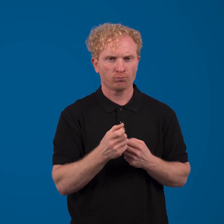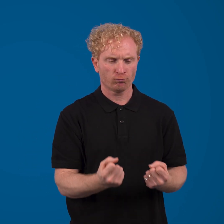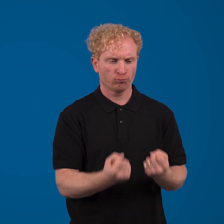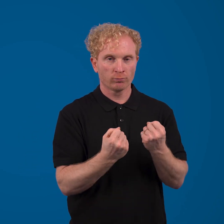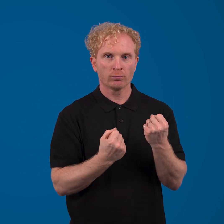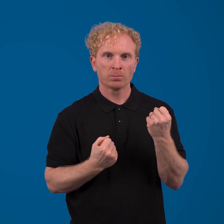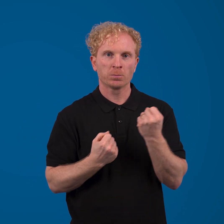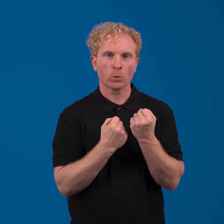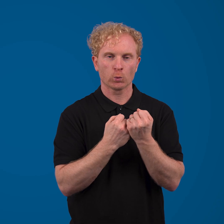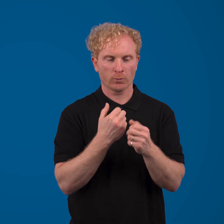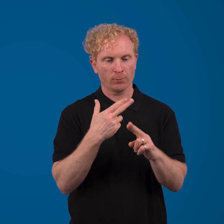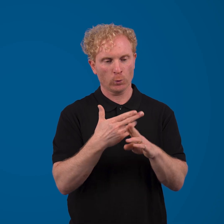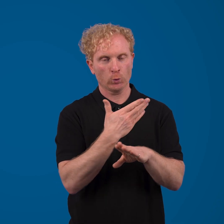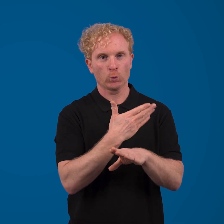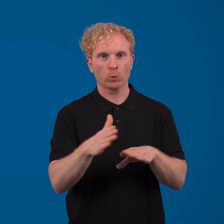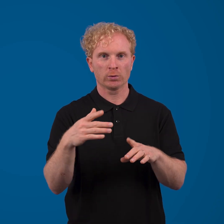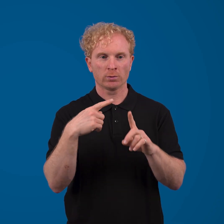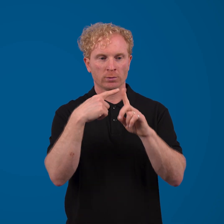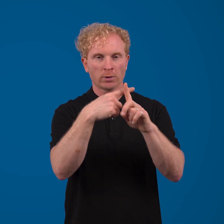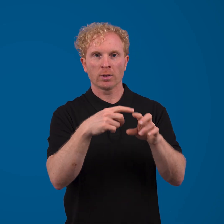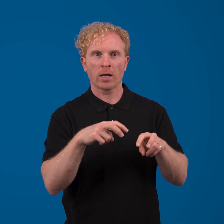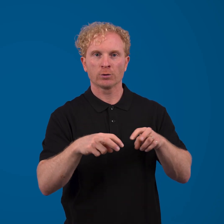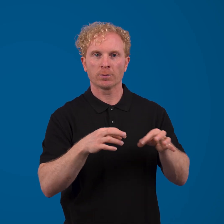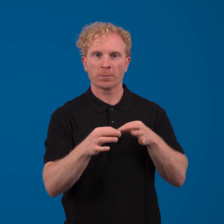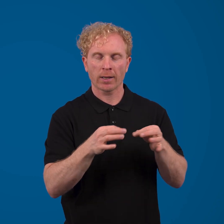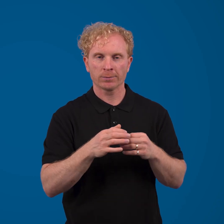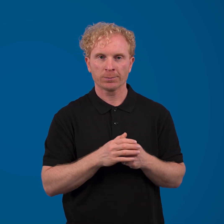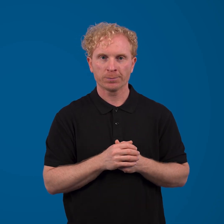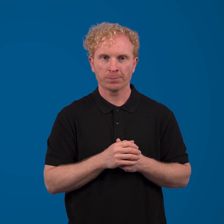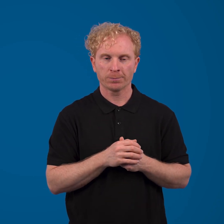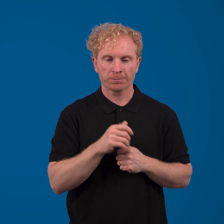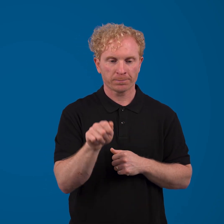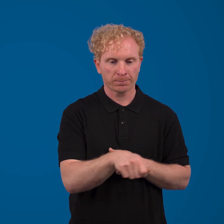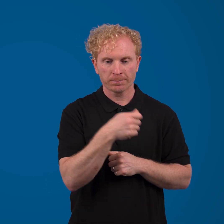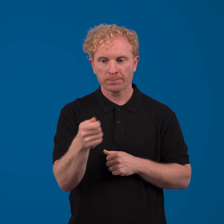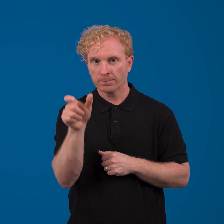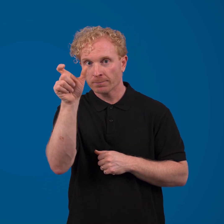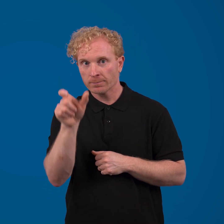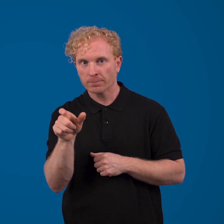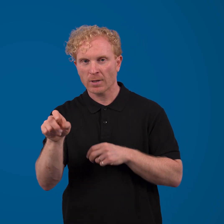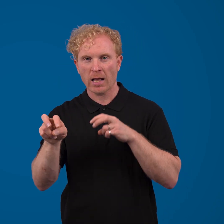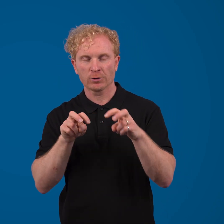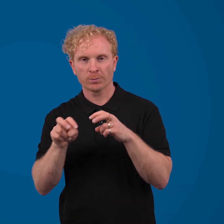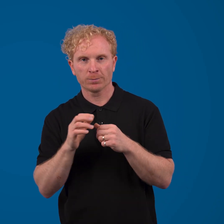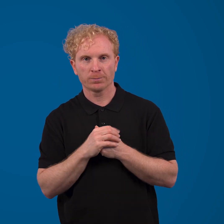There is strong support for new Targeted Action Plans Actions: